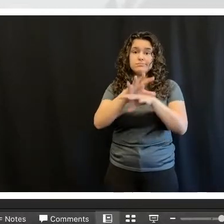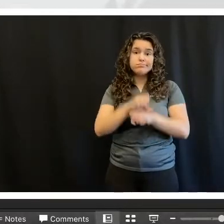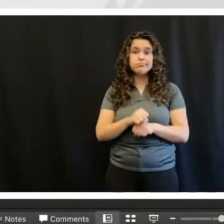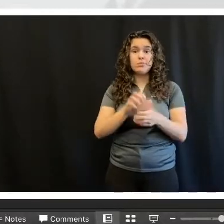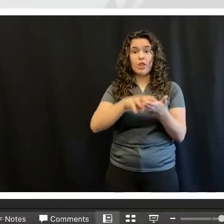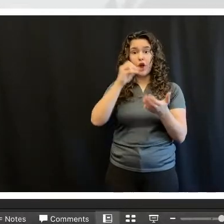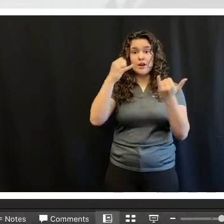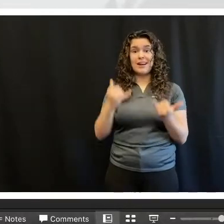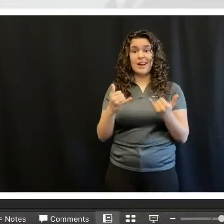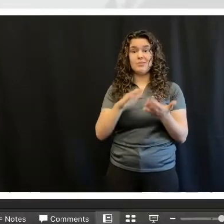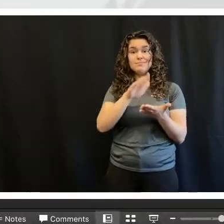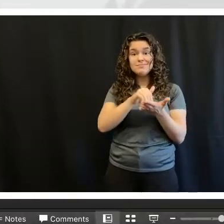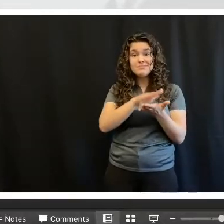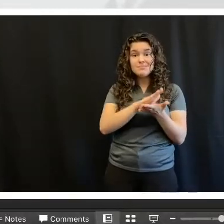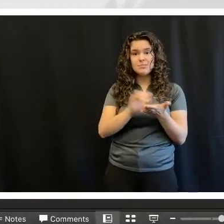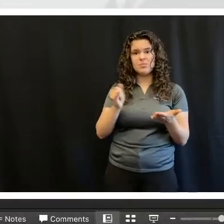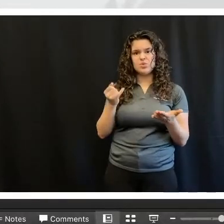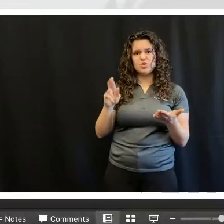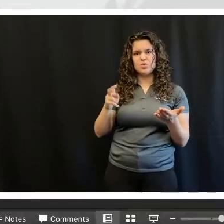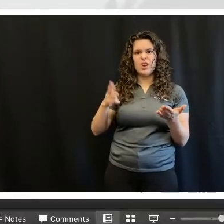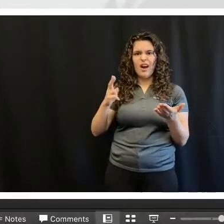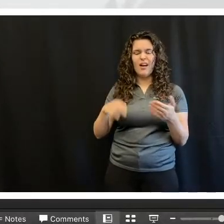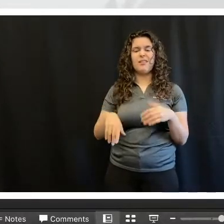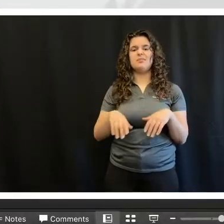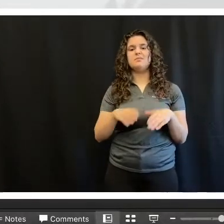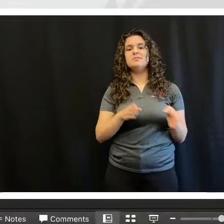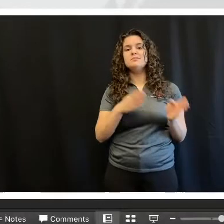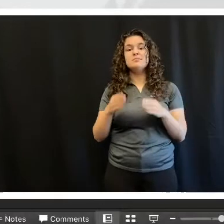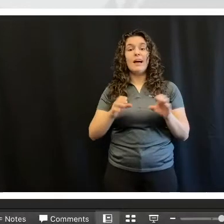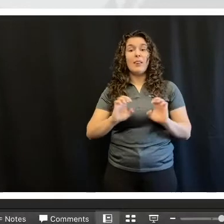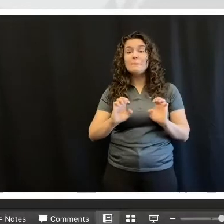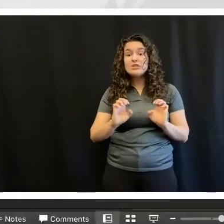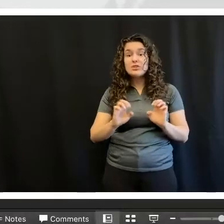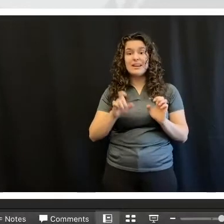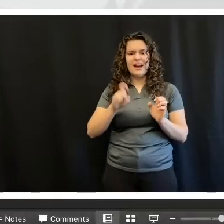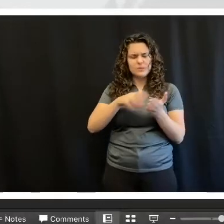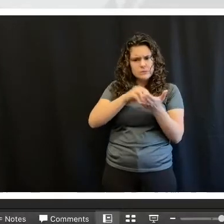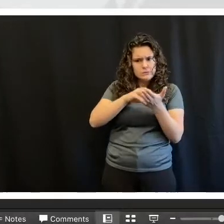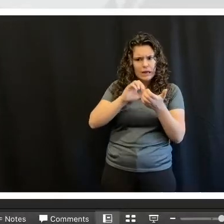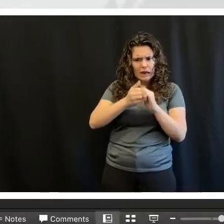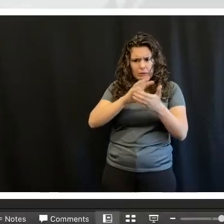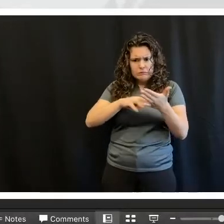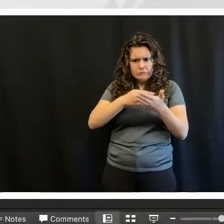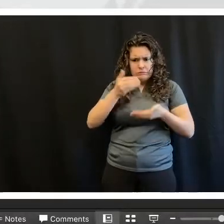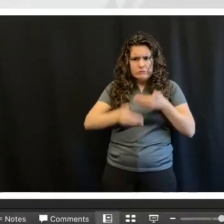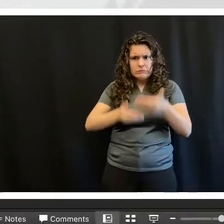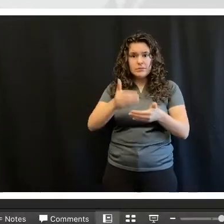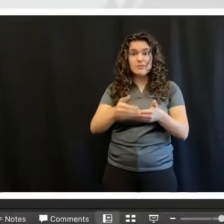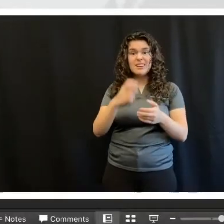having to learn in elementary school, and it's difficult for them in some cases.